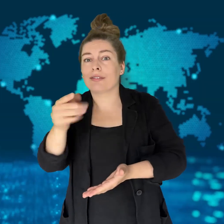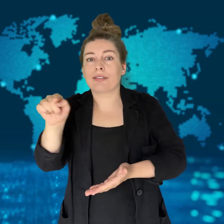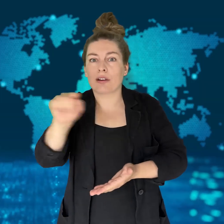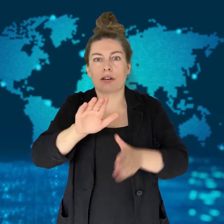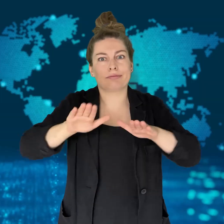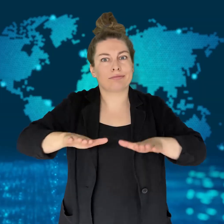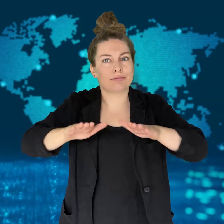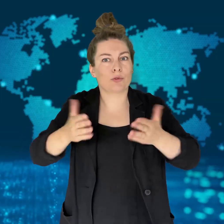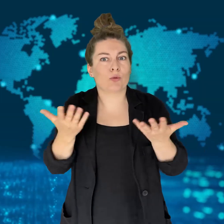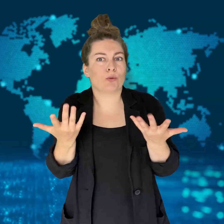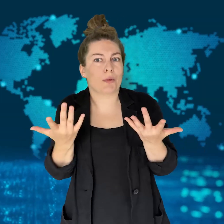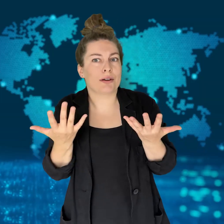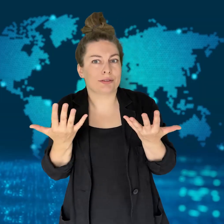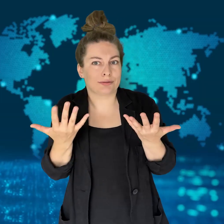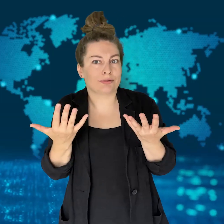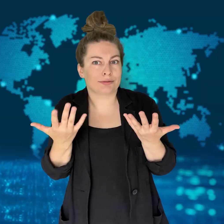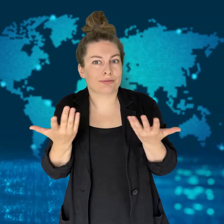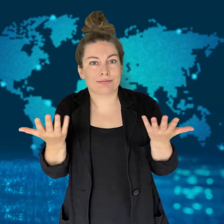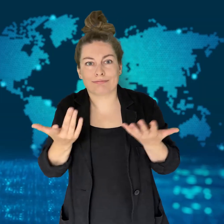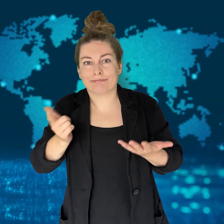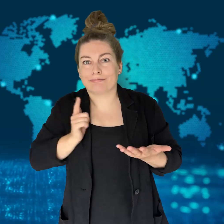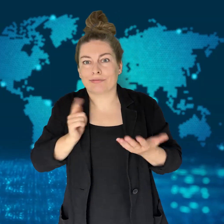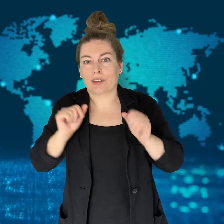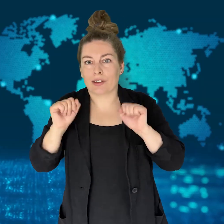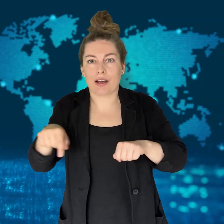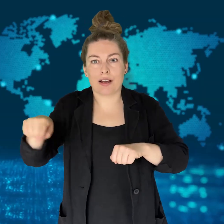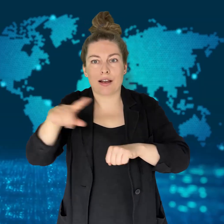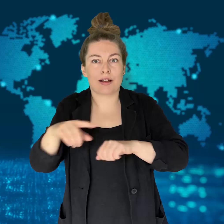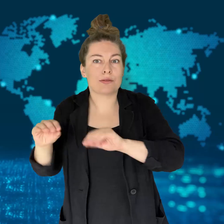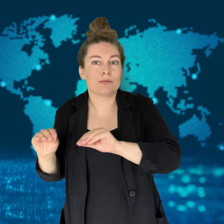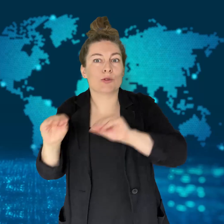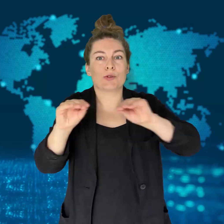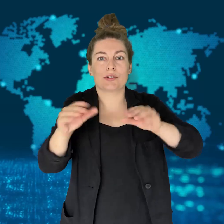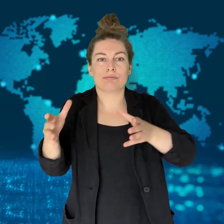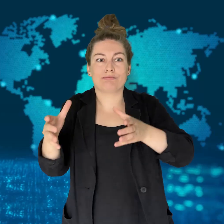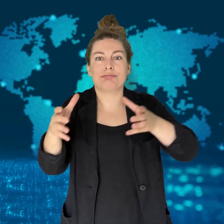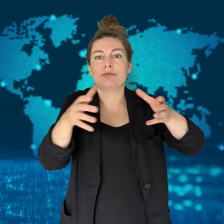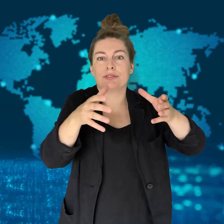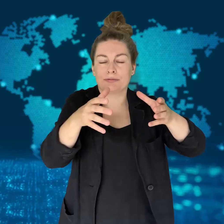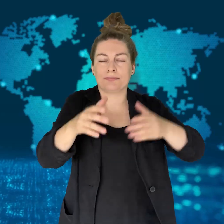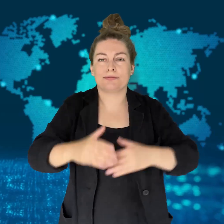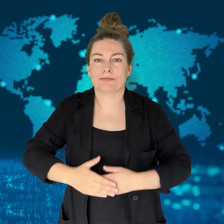abdominal ruptures and skull fractures.